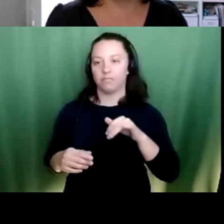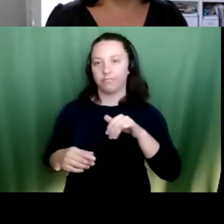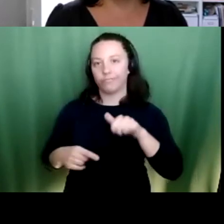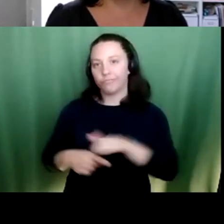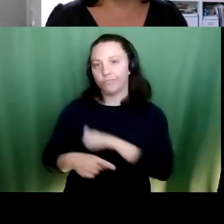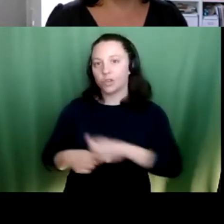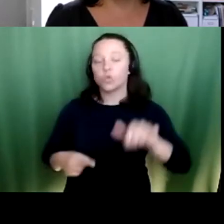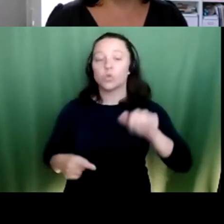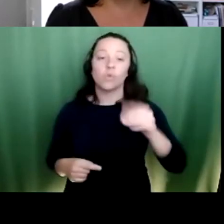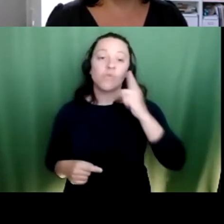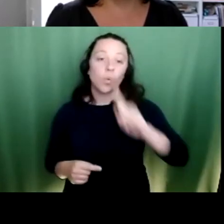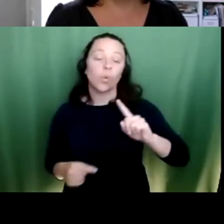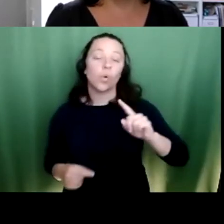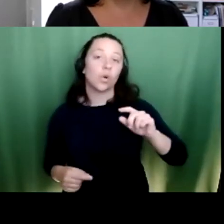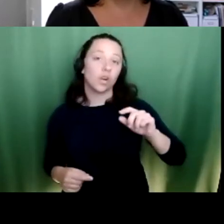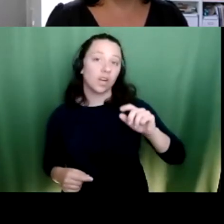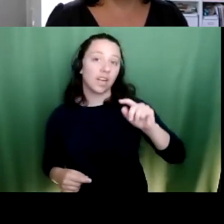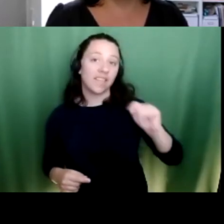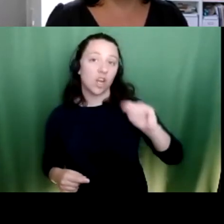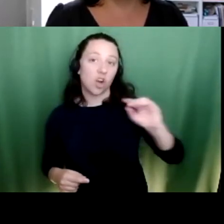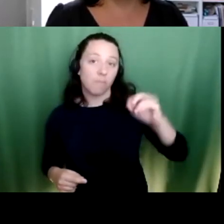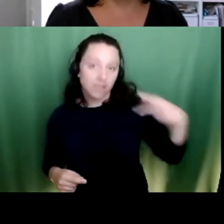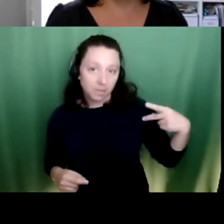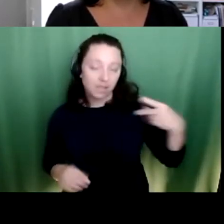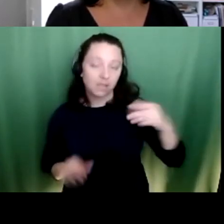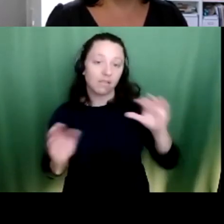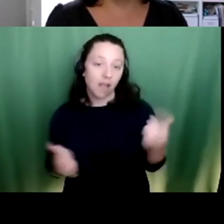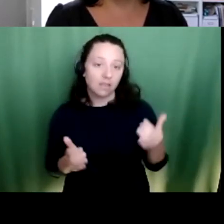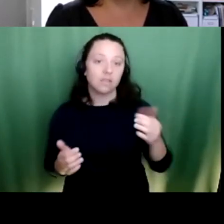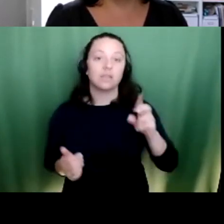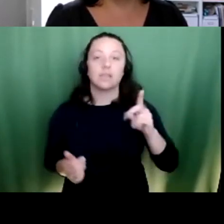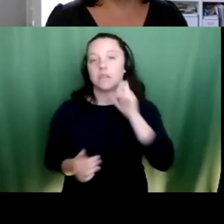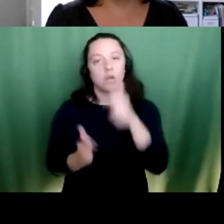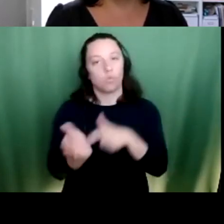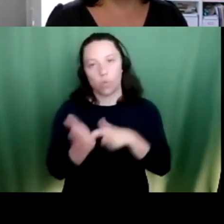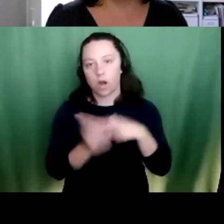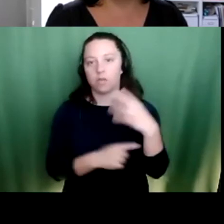possibility class, I didn't require students to turn on their cameras or unmute themselves,